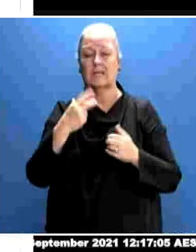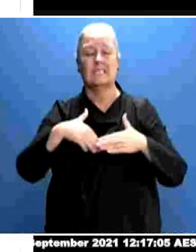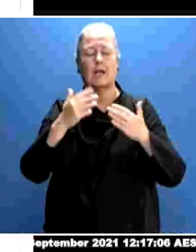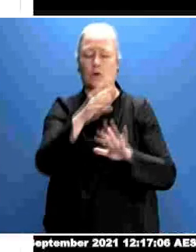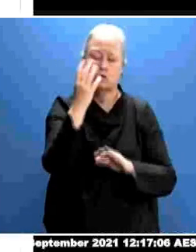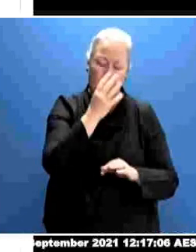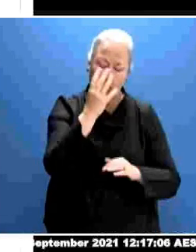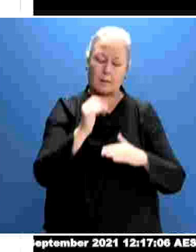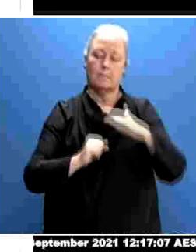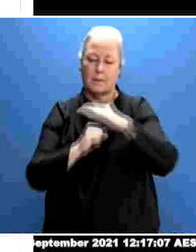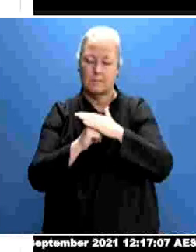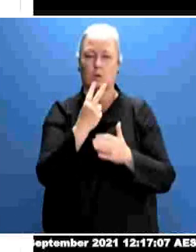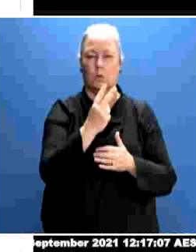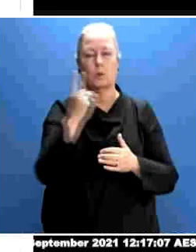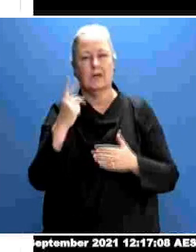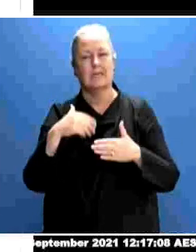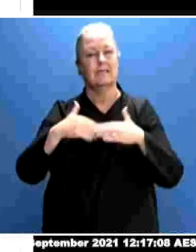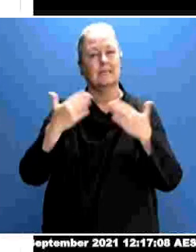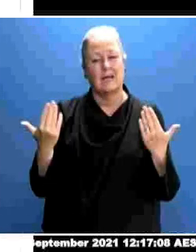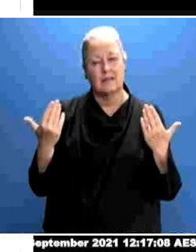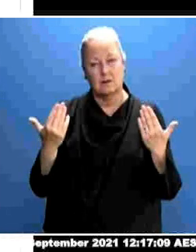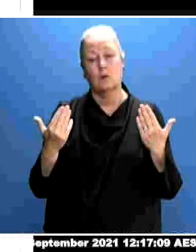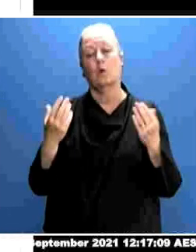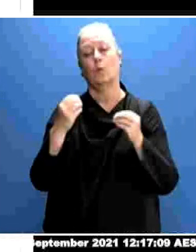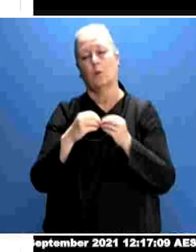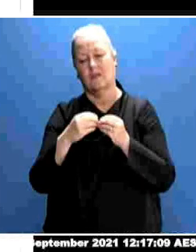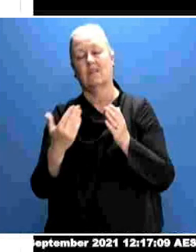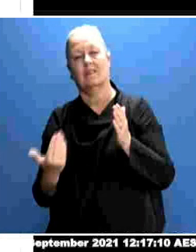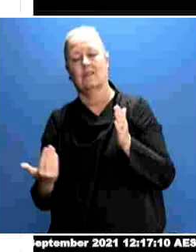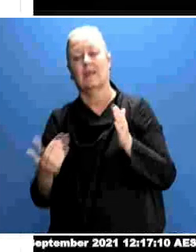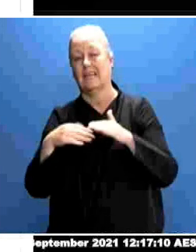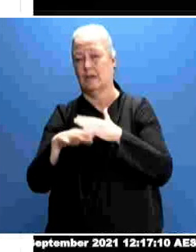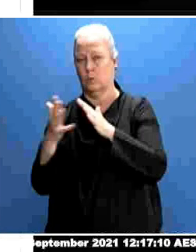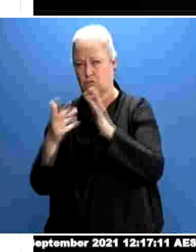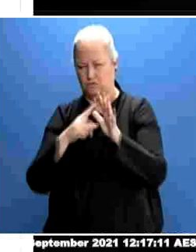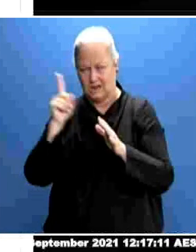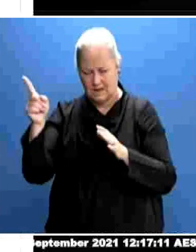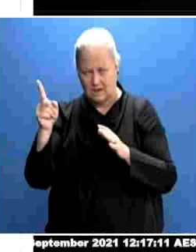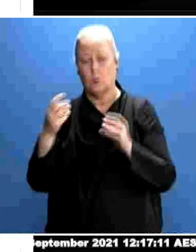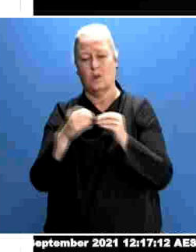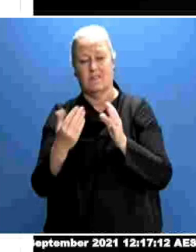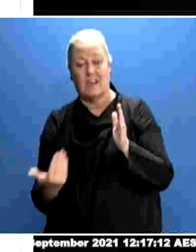a maximum of 21 days with only one further extension on a stay of secured care.